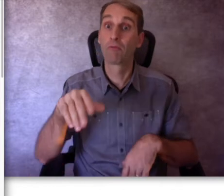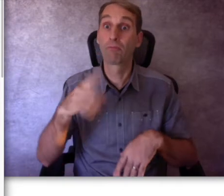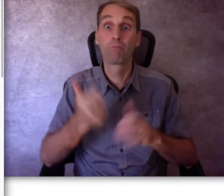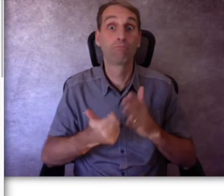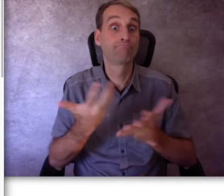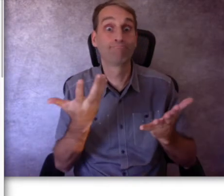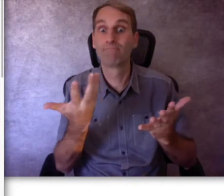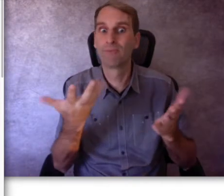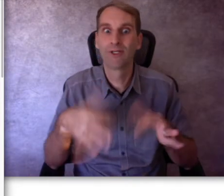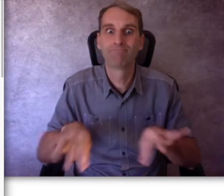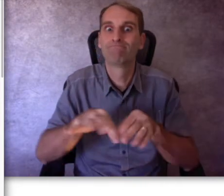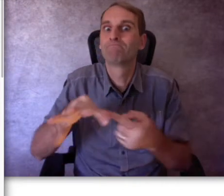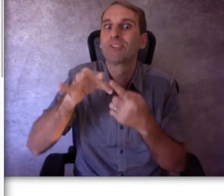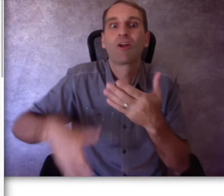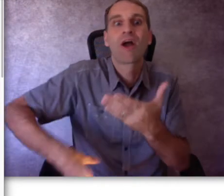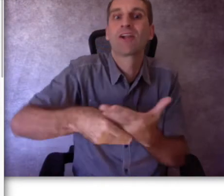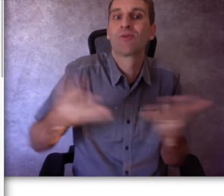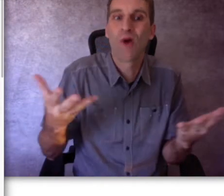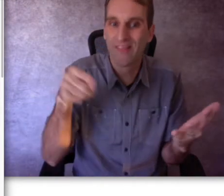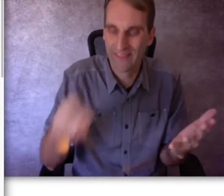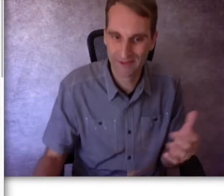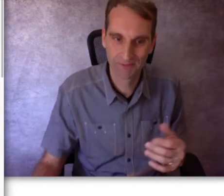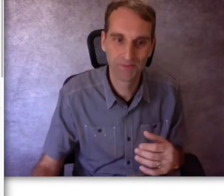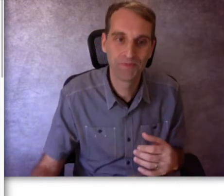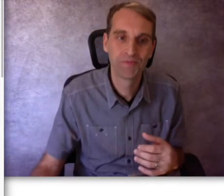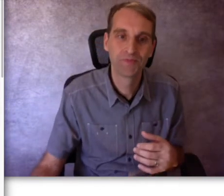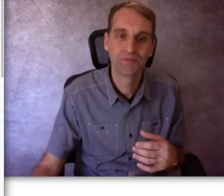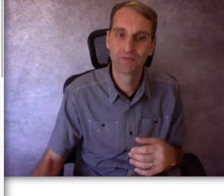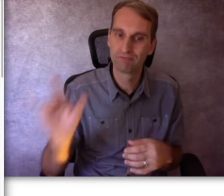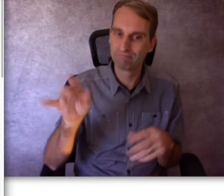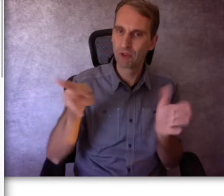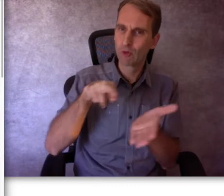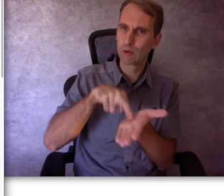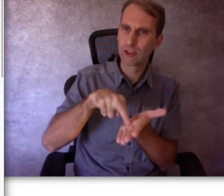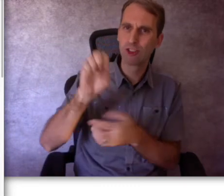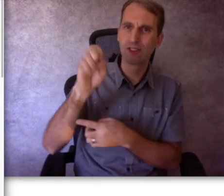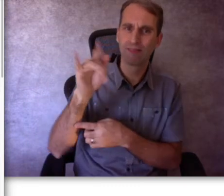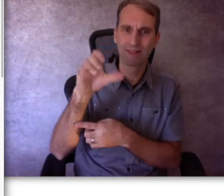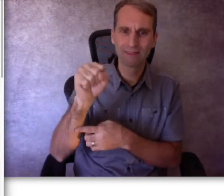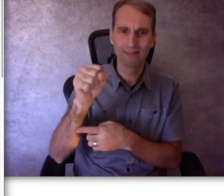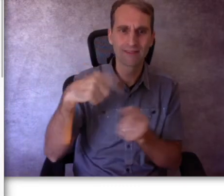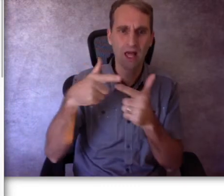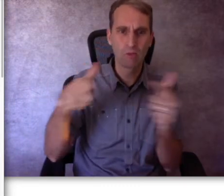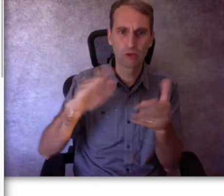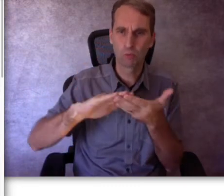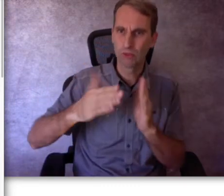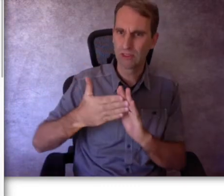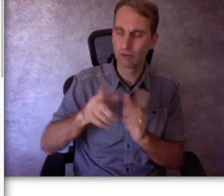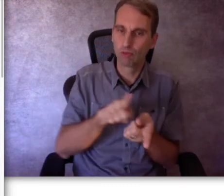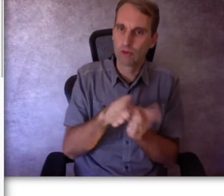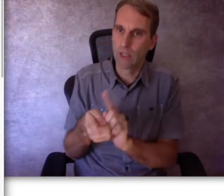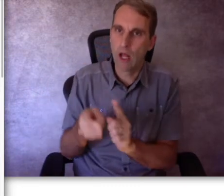We do have a special addition, titled “Research Ethics in Sign Language Communities”,